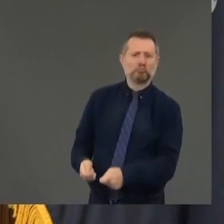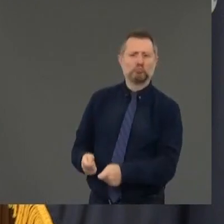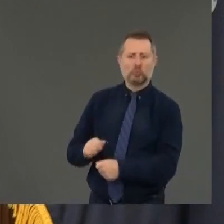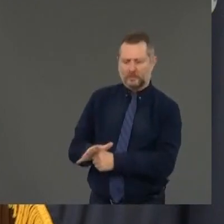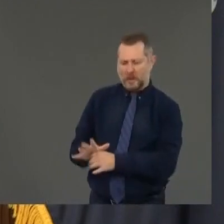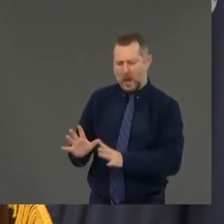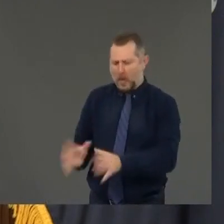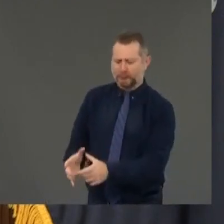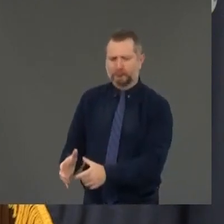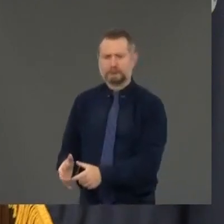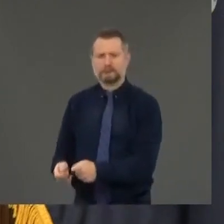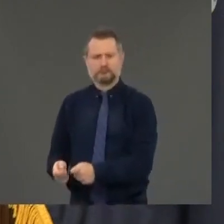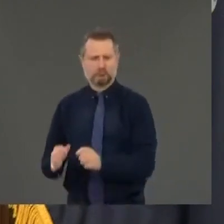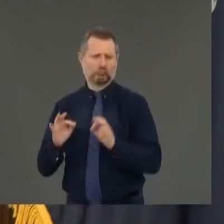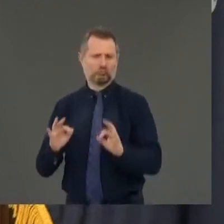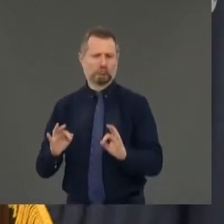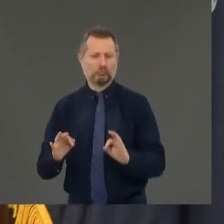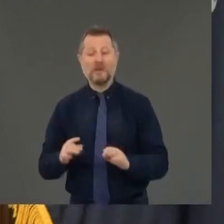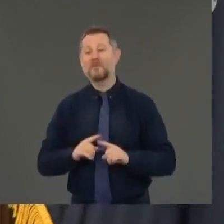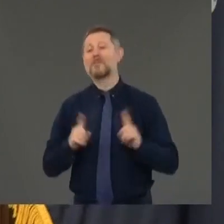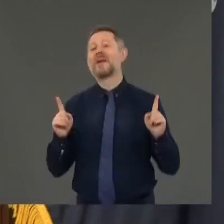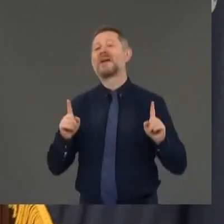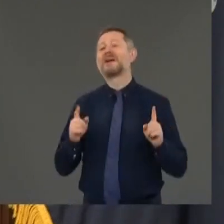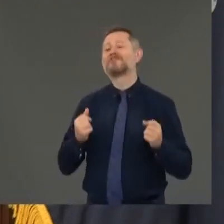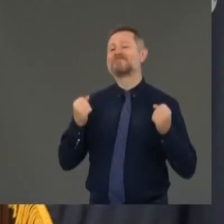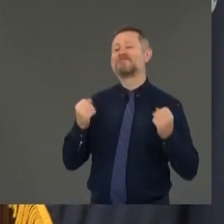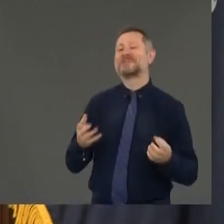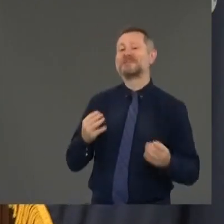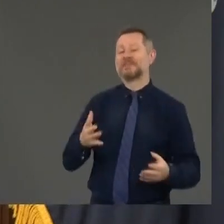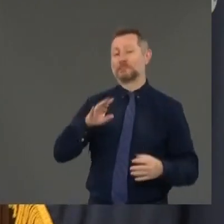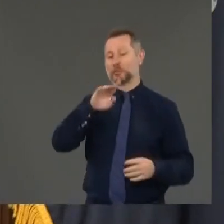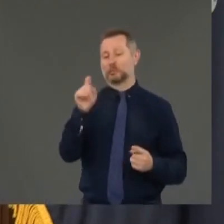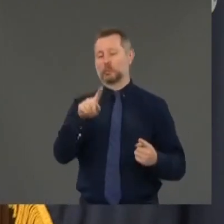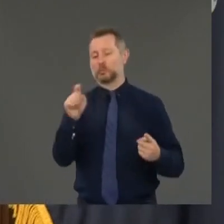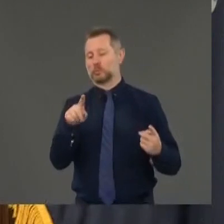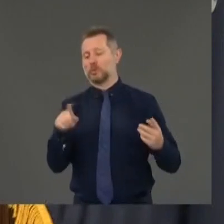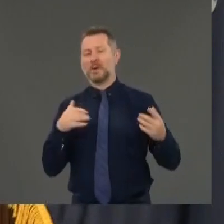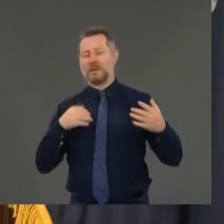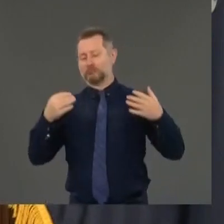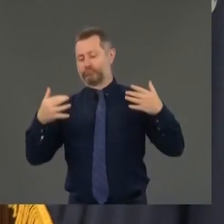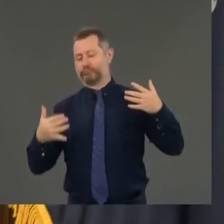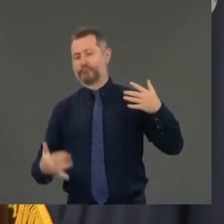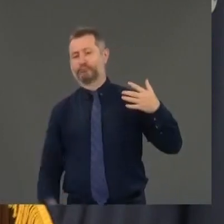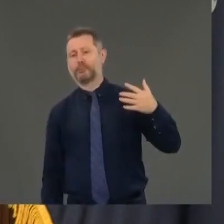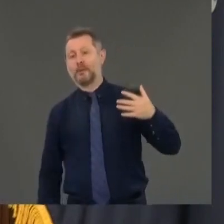IS. WE ARE IN VERY GOOD SHAPE ON CONTROLLING THE VIRUS IN NEW